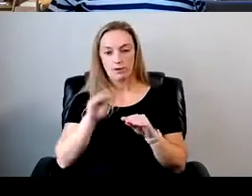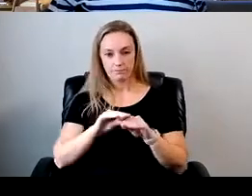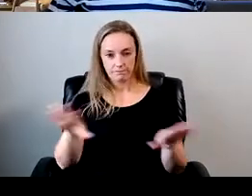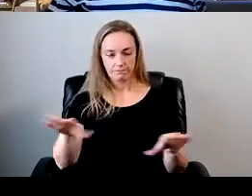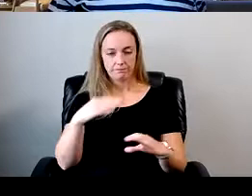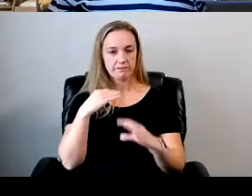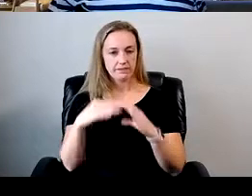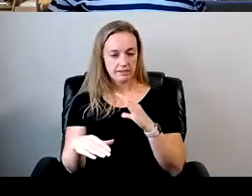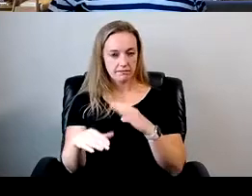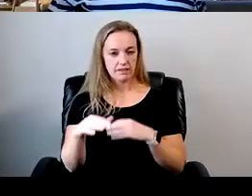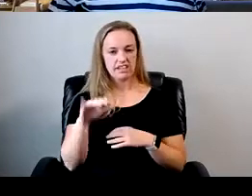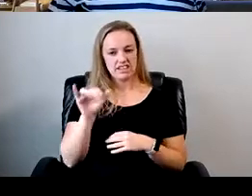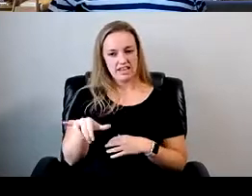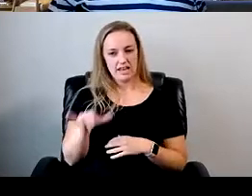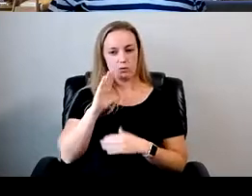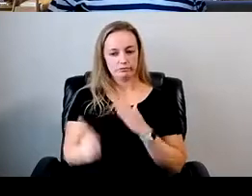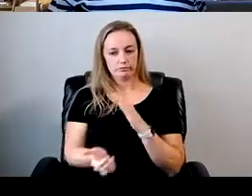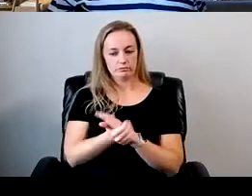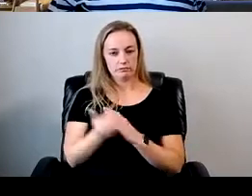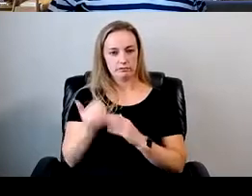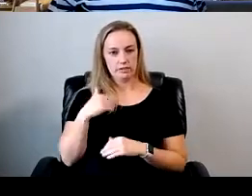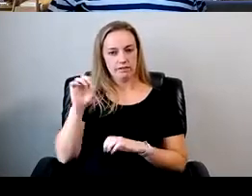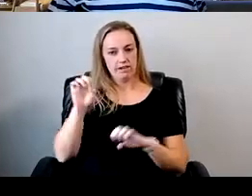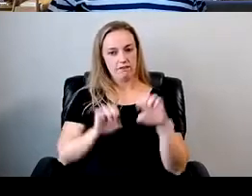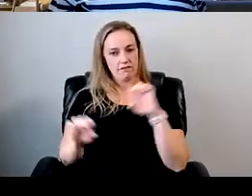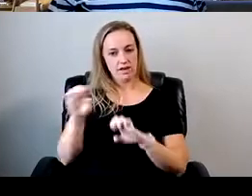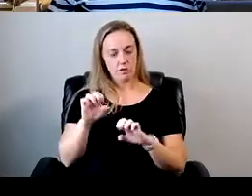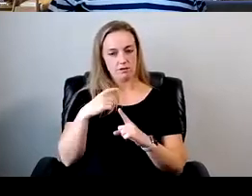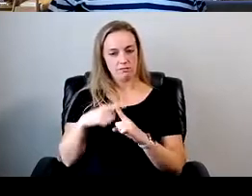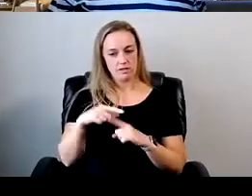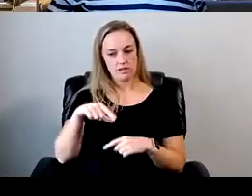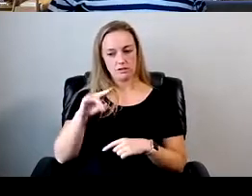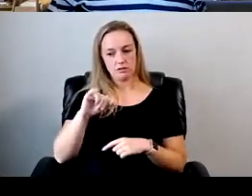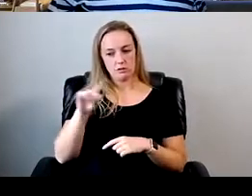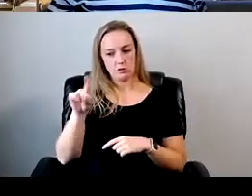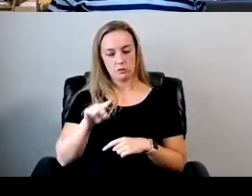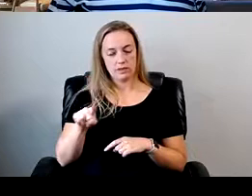and then we'll have an evaluation and a quiz. So fill out the evaluation.